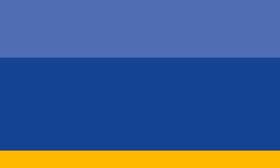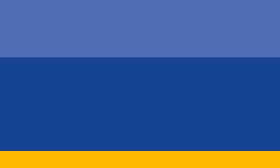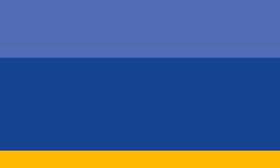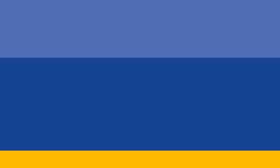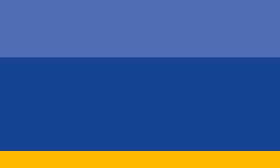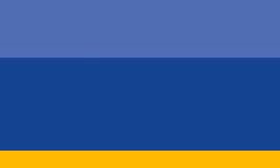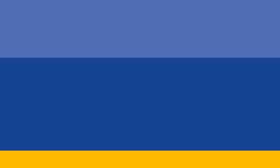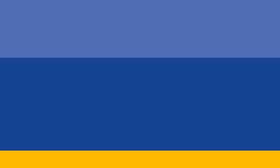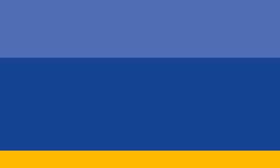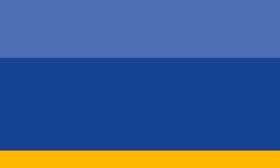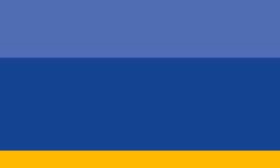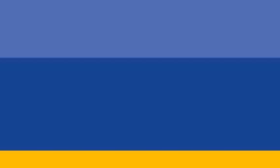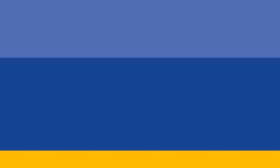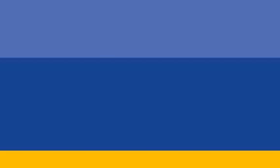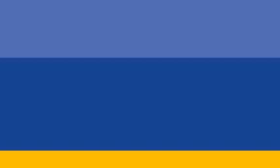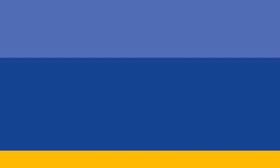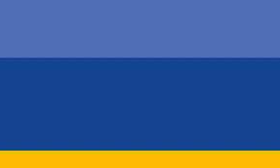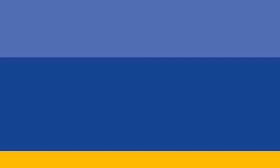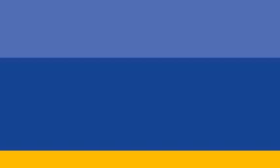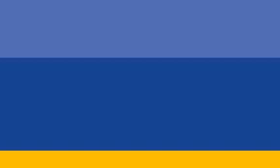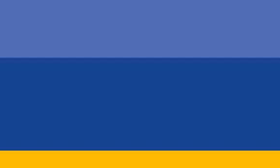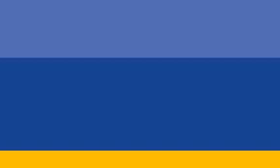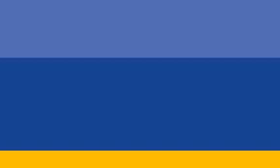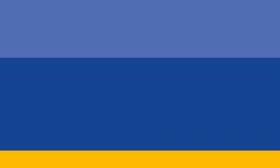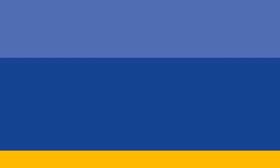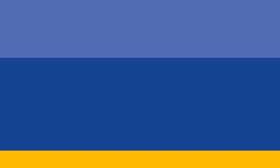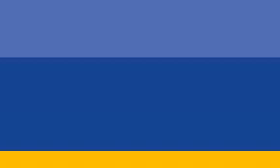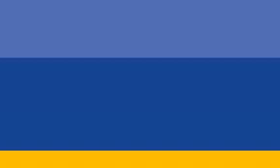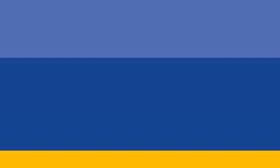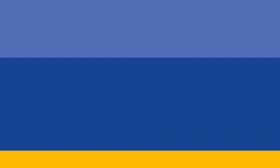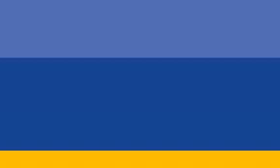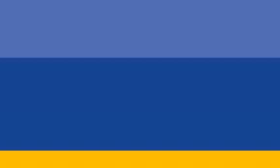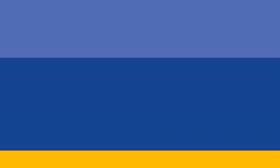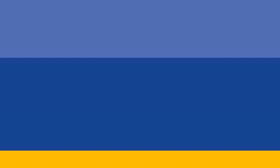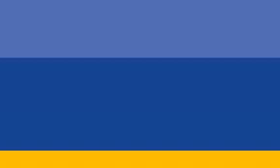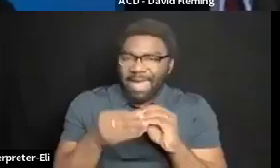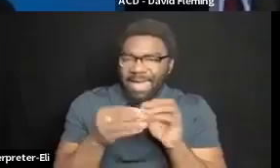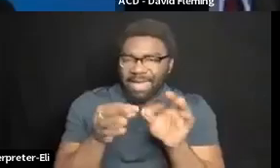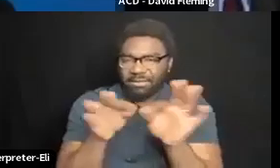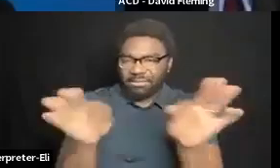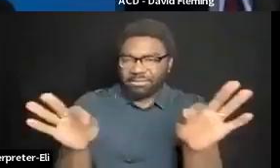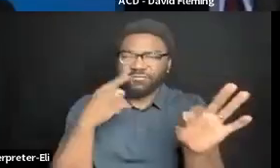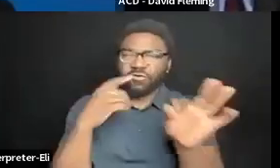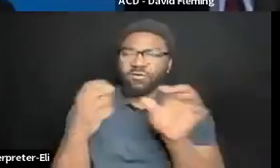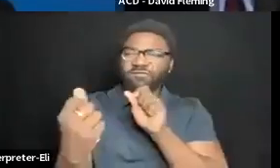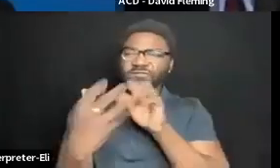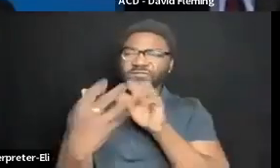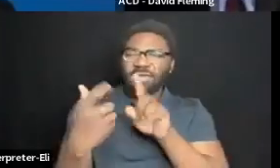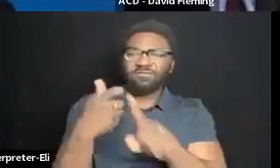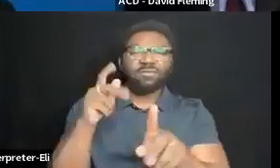How do we get in the part where we get feedback from the people receiving services?